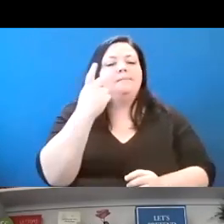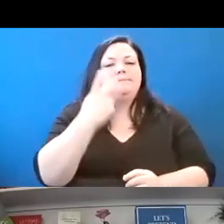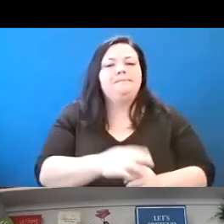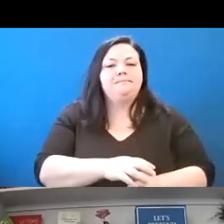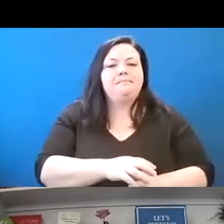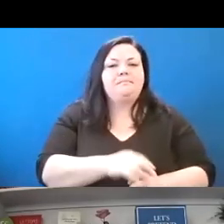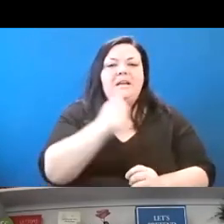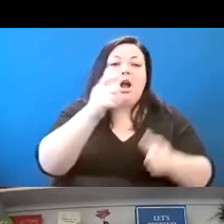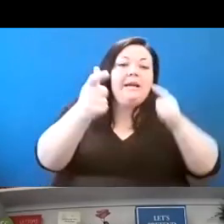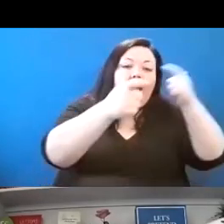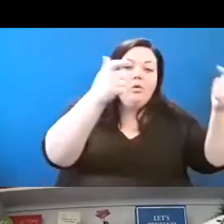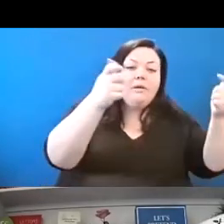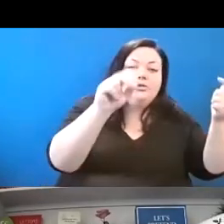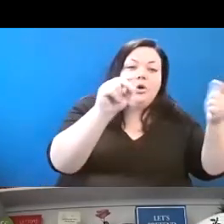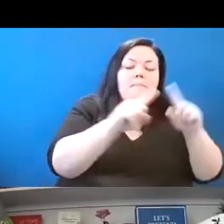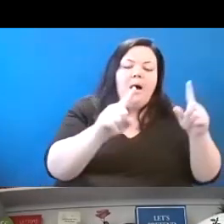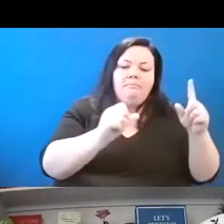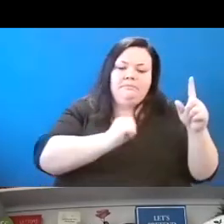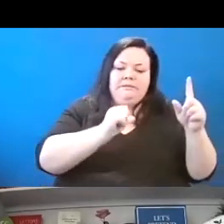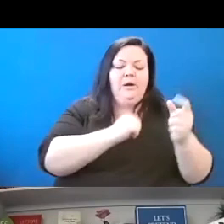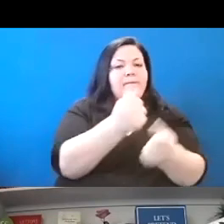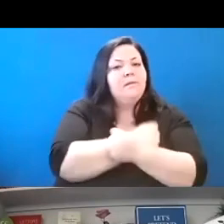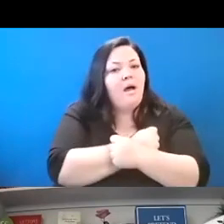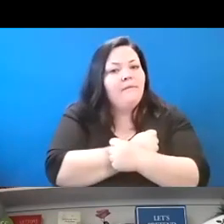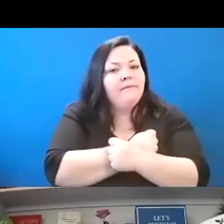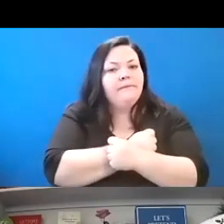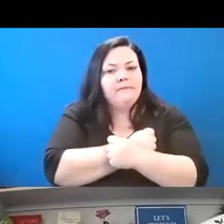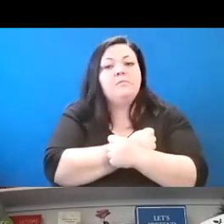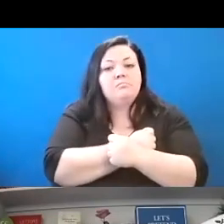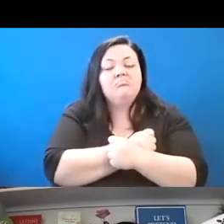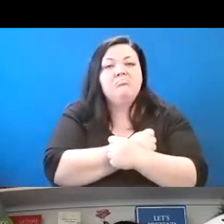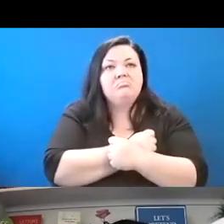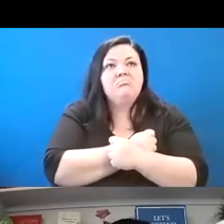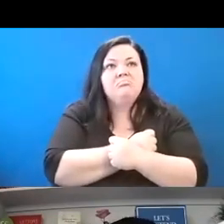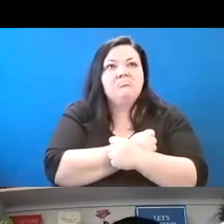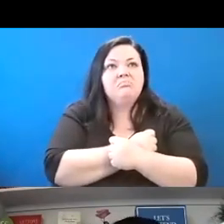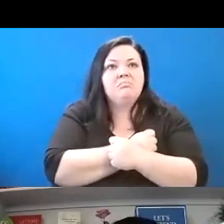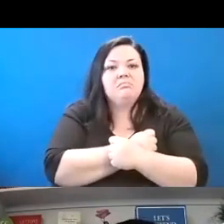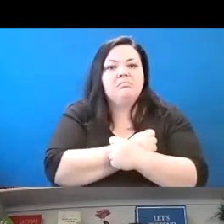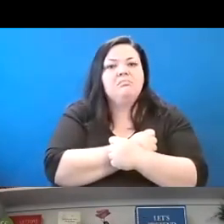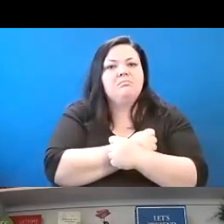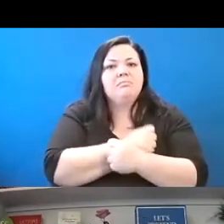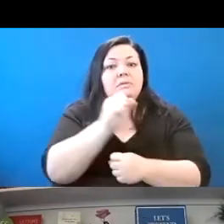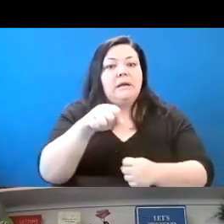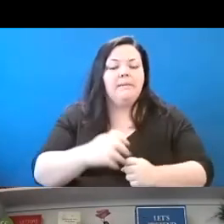but self but love of self sort of um maybe not like confidence almost um more of like um